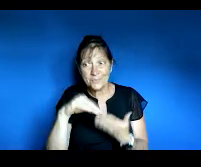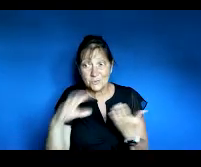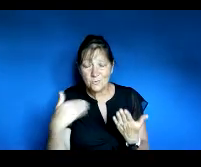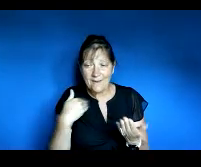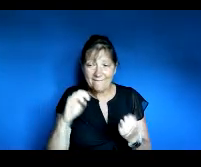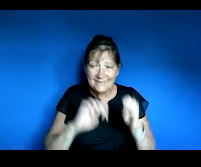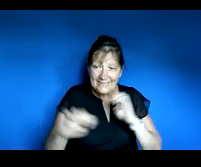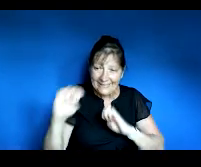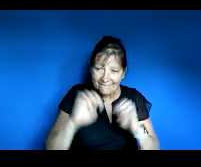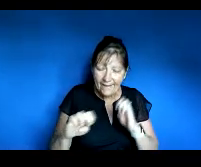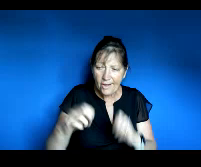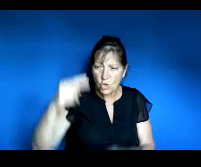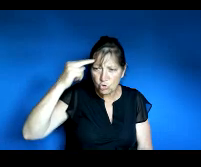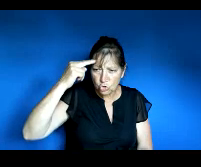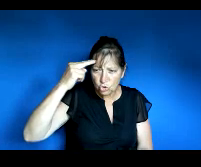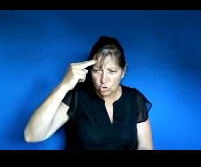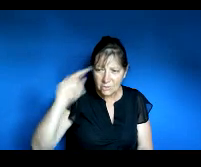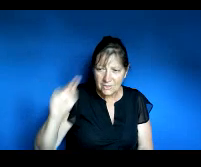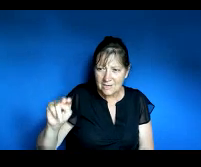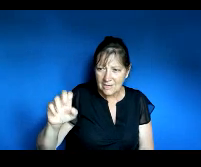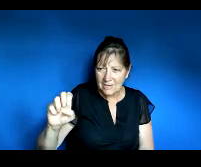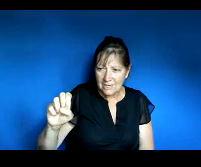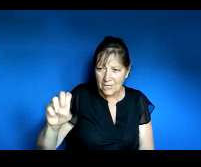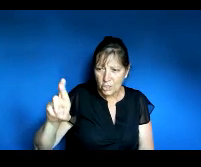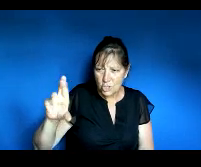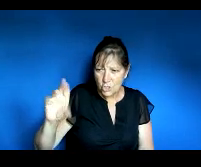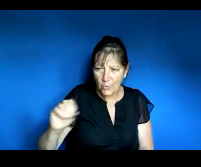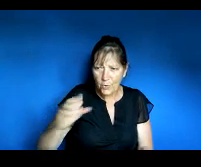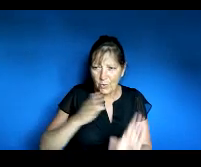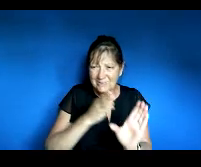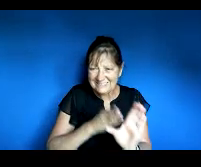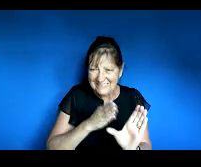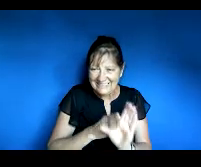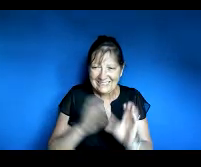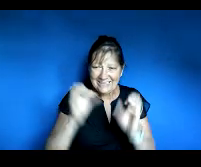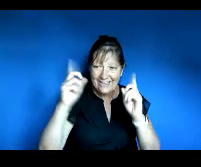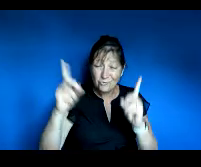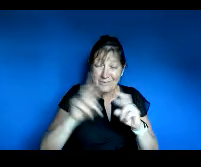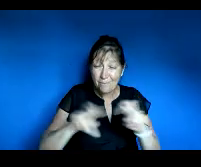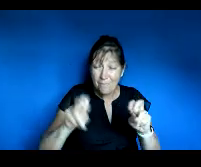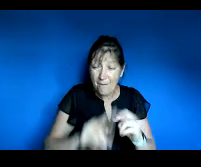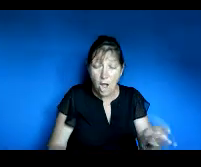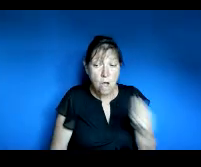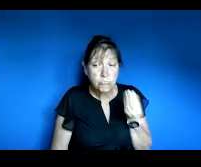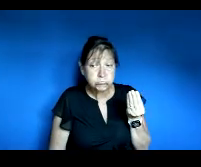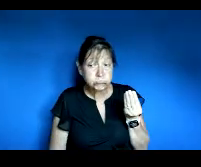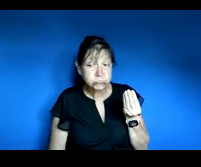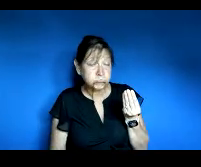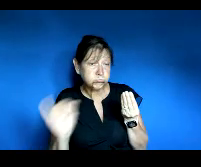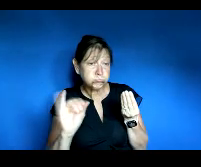a neuropsych or educational assessment, that can be provided as well. But we also have forms on our website,